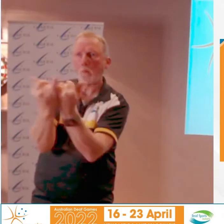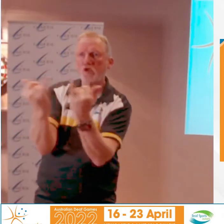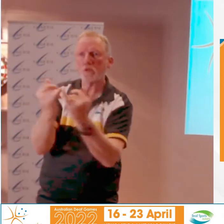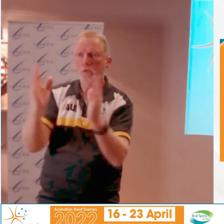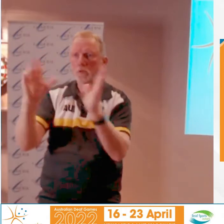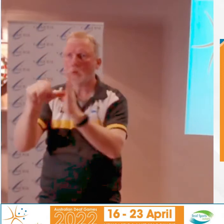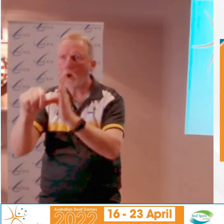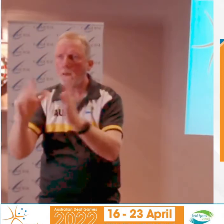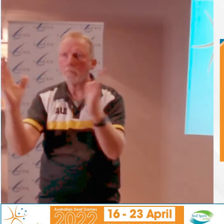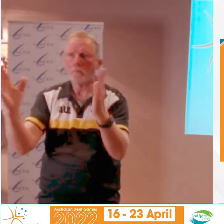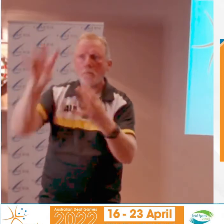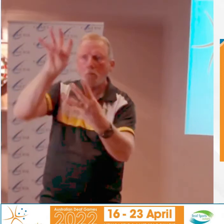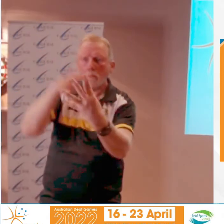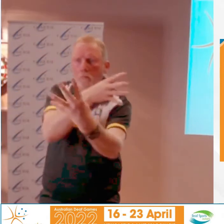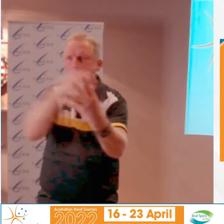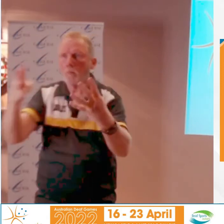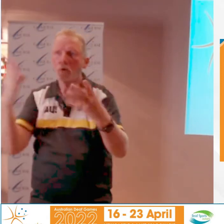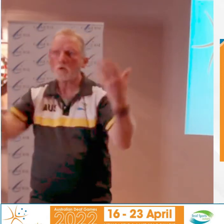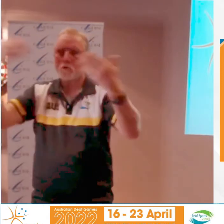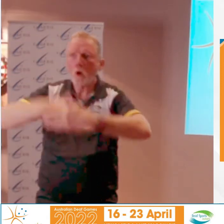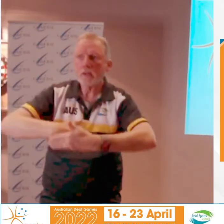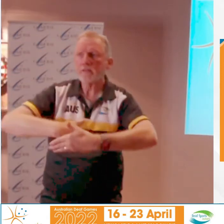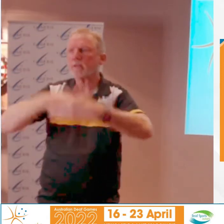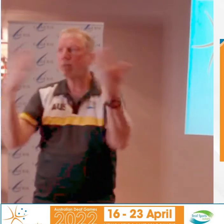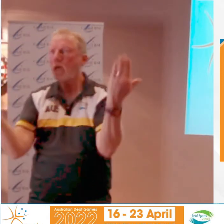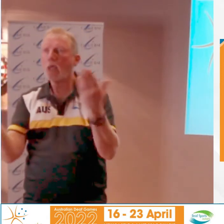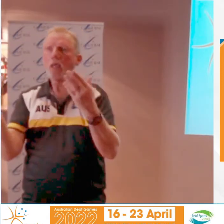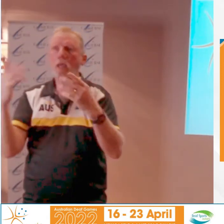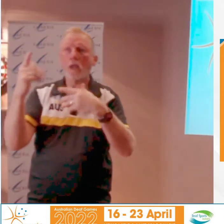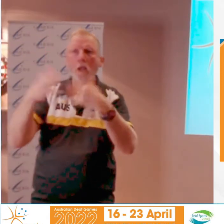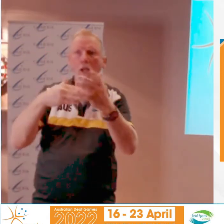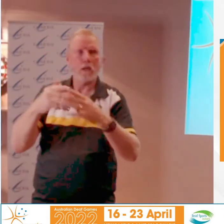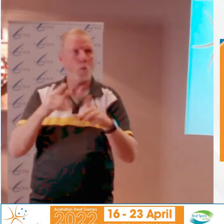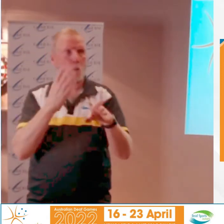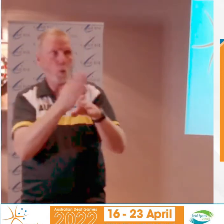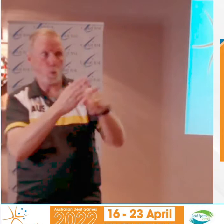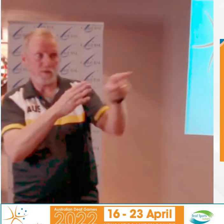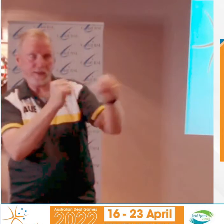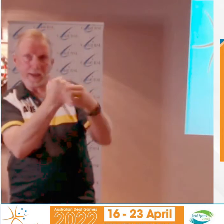NSW how many numbers from Vic and they set up a schedule for a proposed schedule